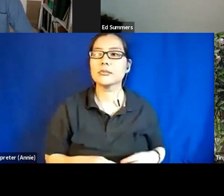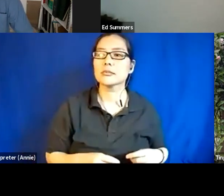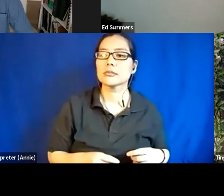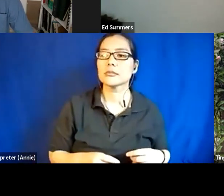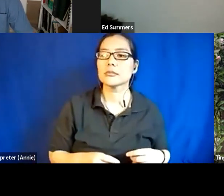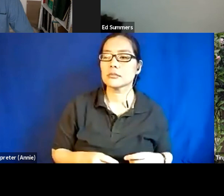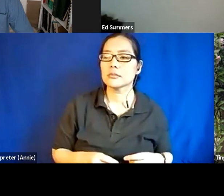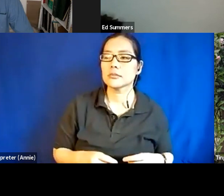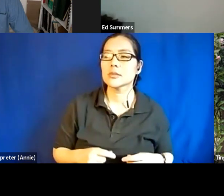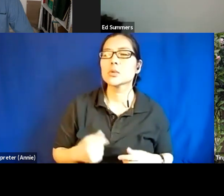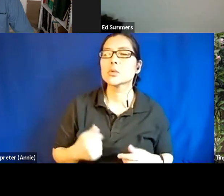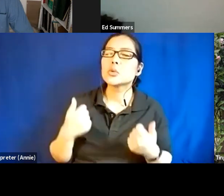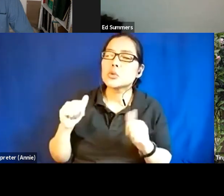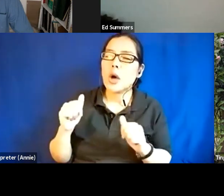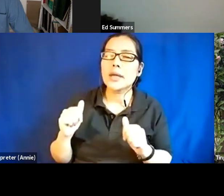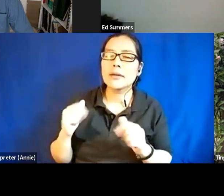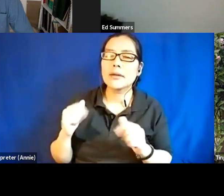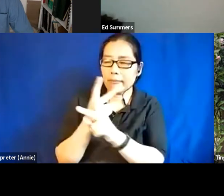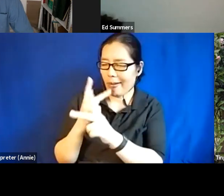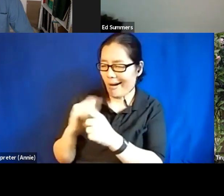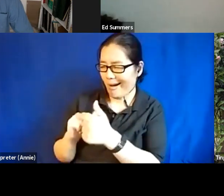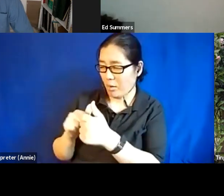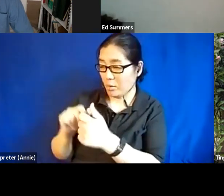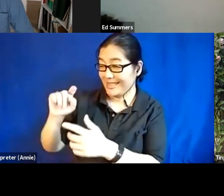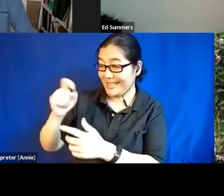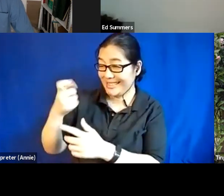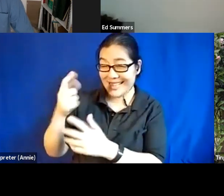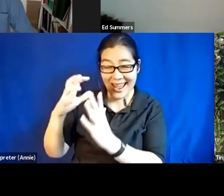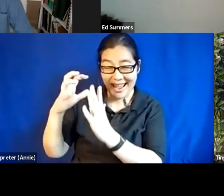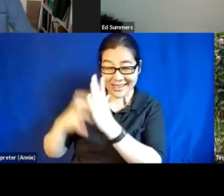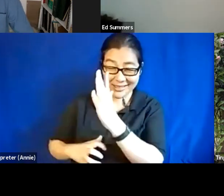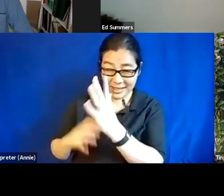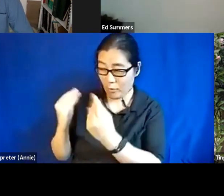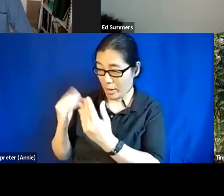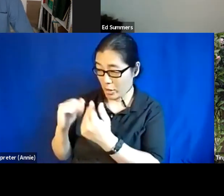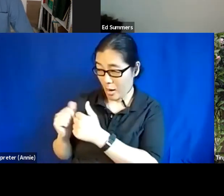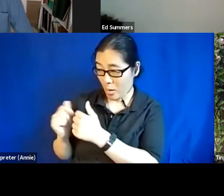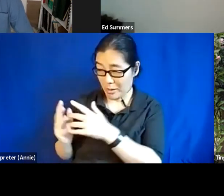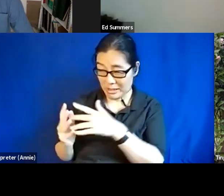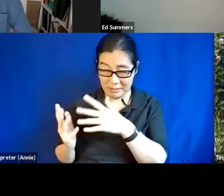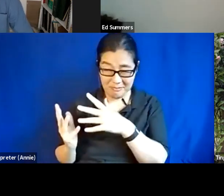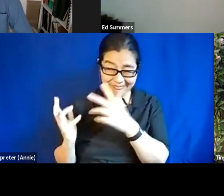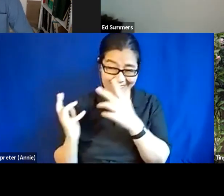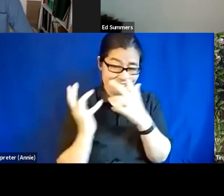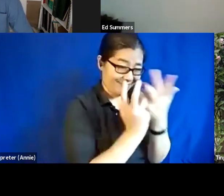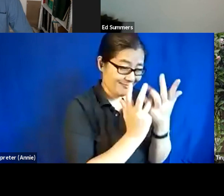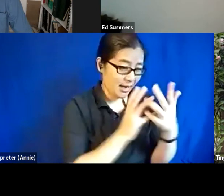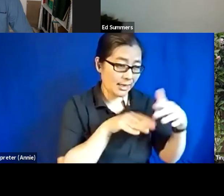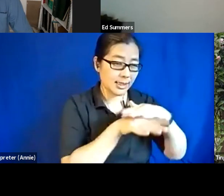information for blind people and we're almost there really. But now